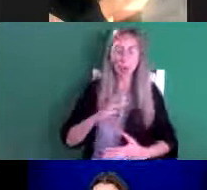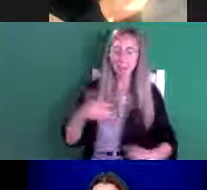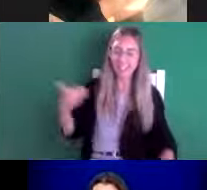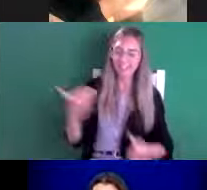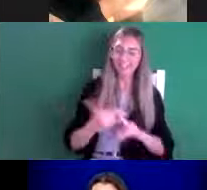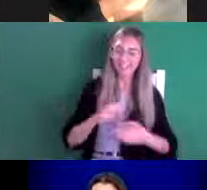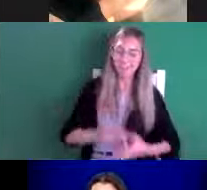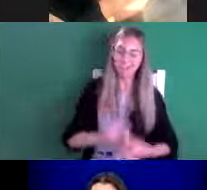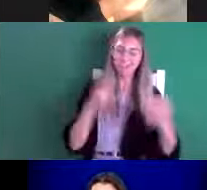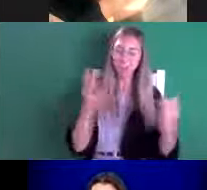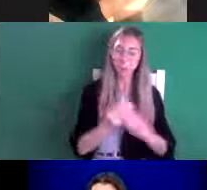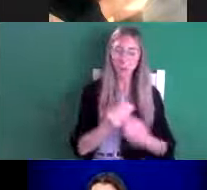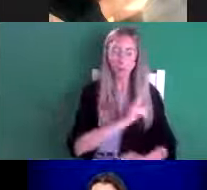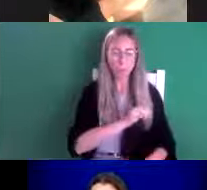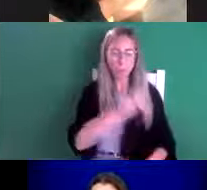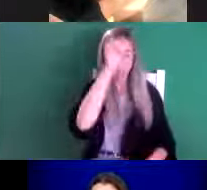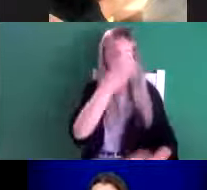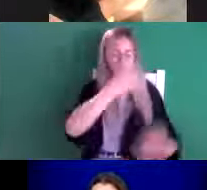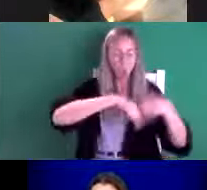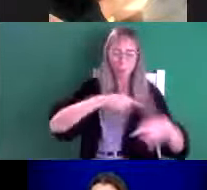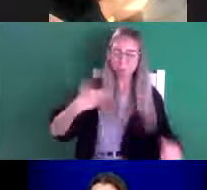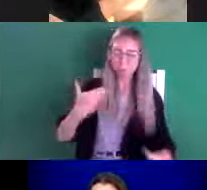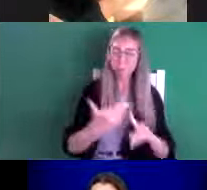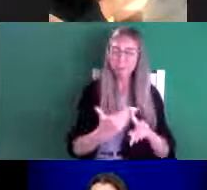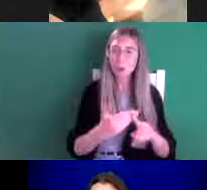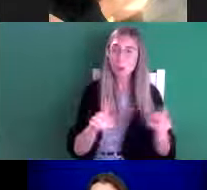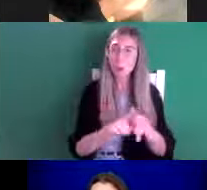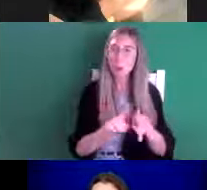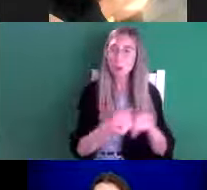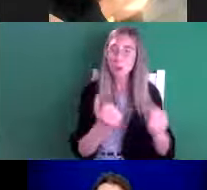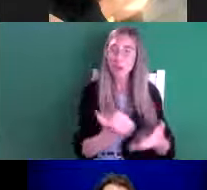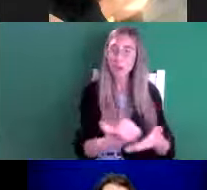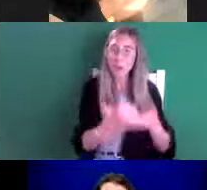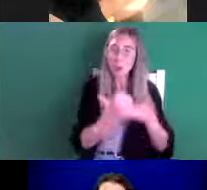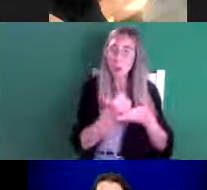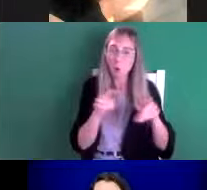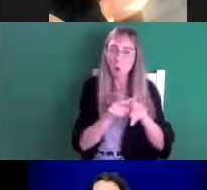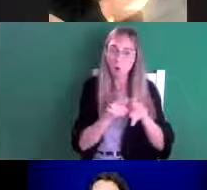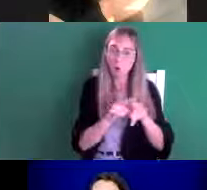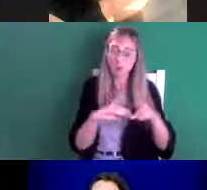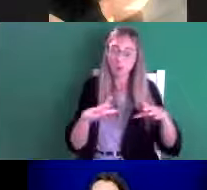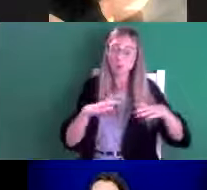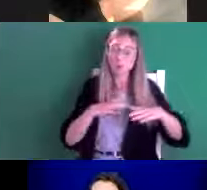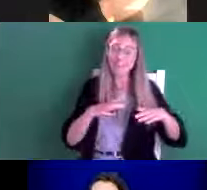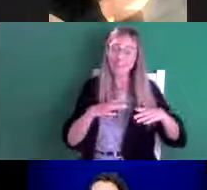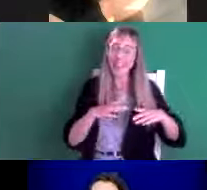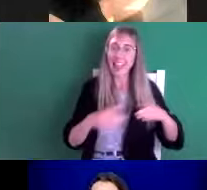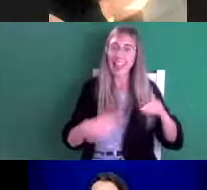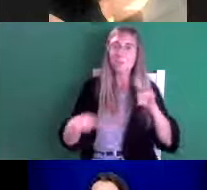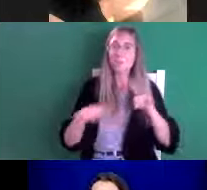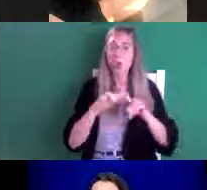they knew of us and also we had the support of the plus tate staff which meant that we immediately